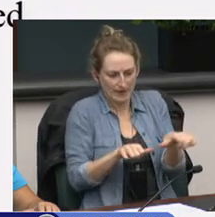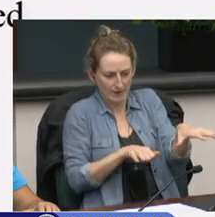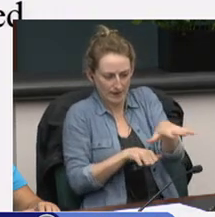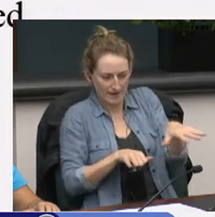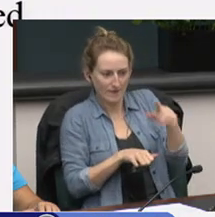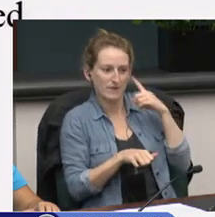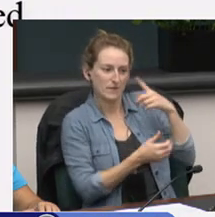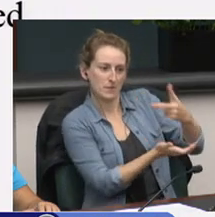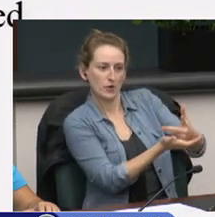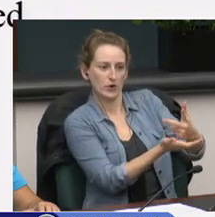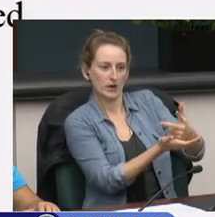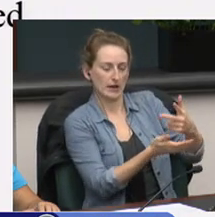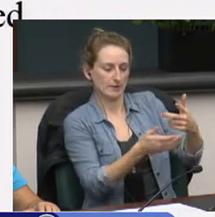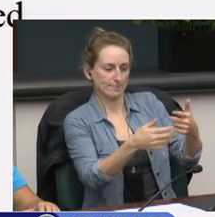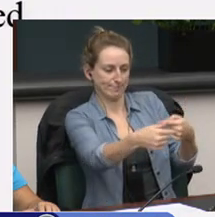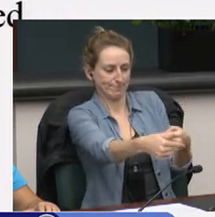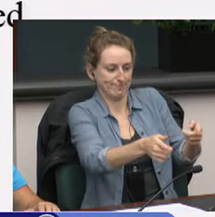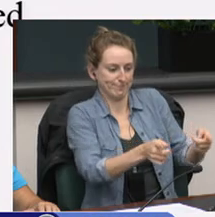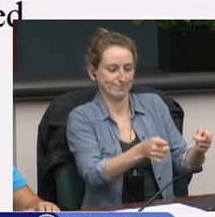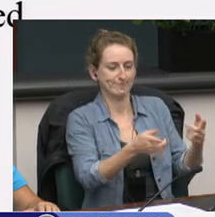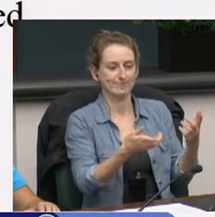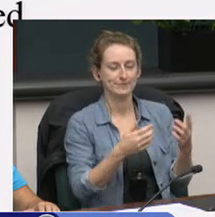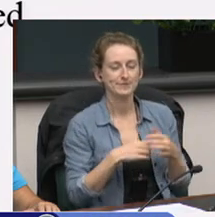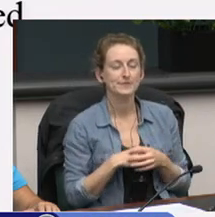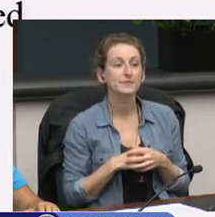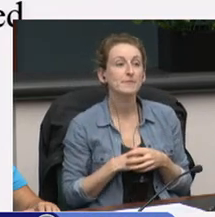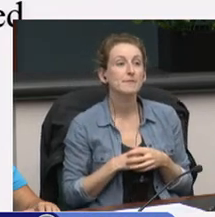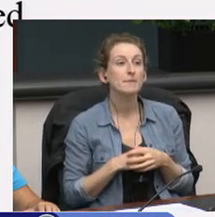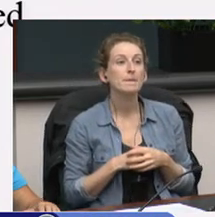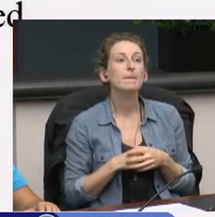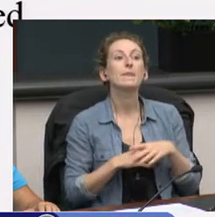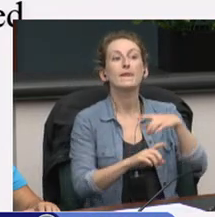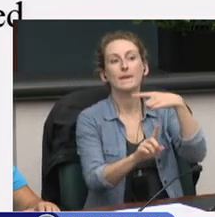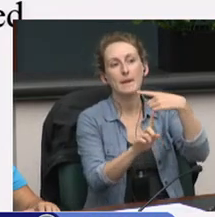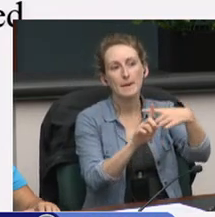parking and then we included standards for electric vehicle charging stations